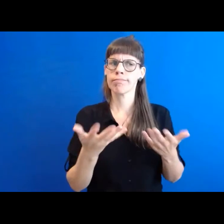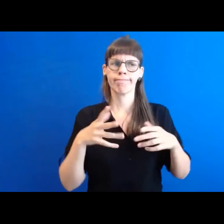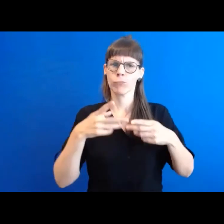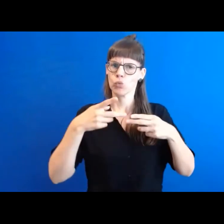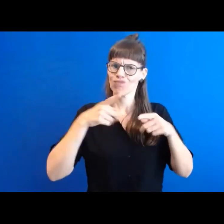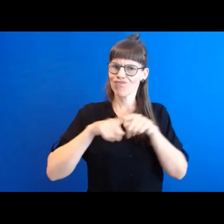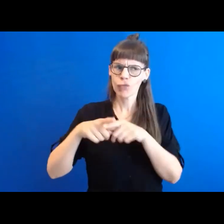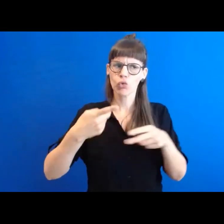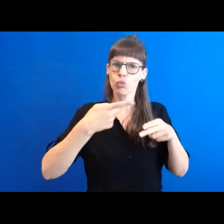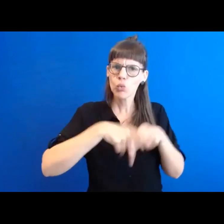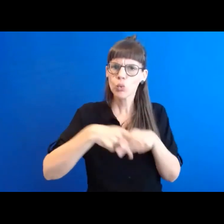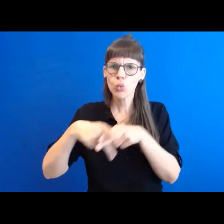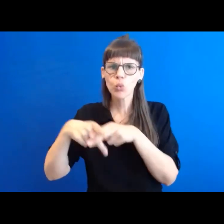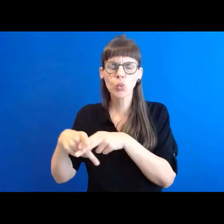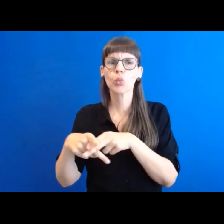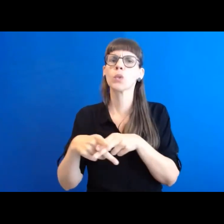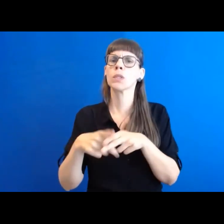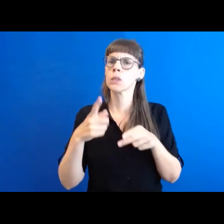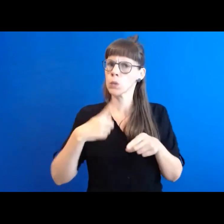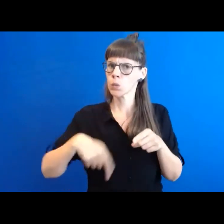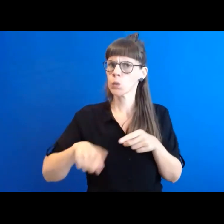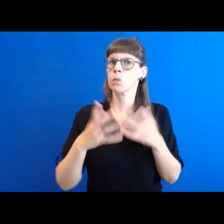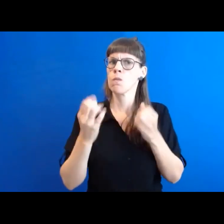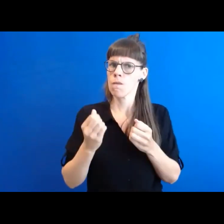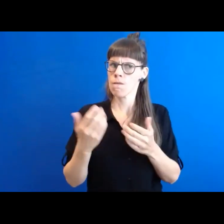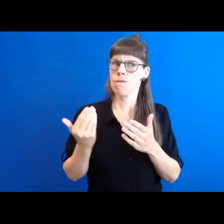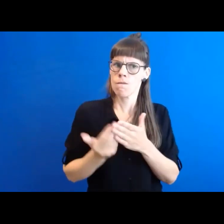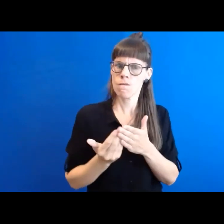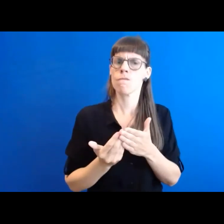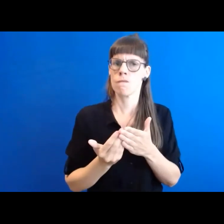Disabled Persons of Kenya. Very briefly I will talk about some of the